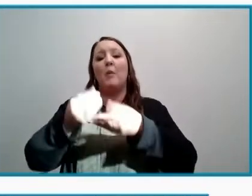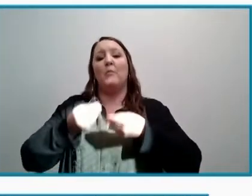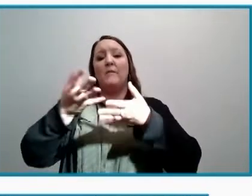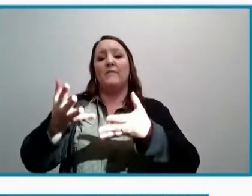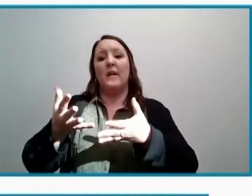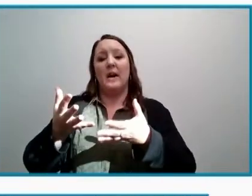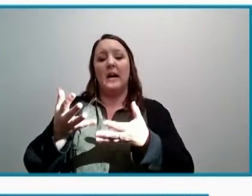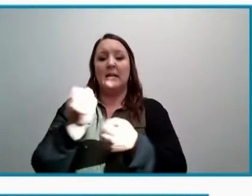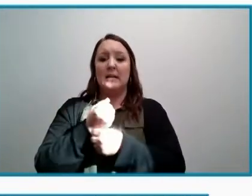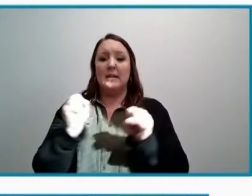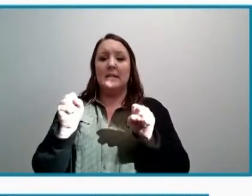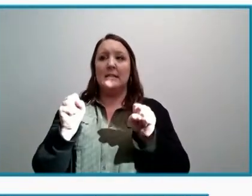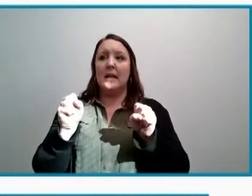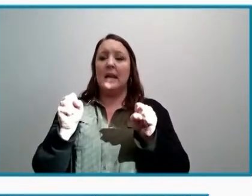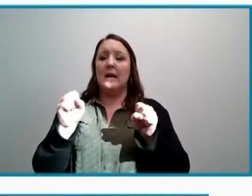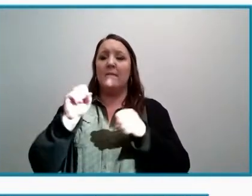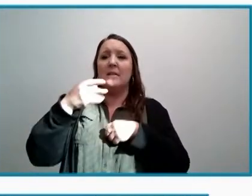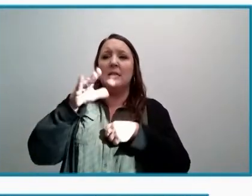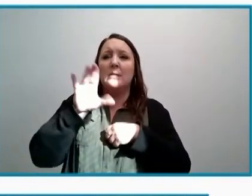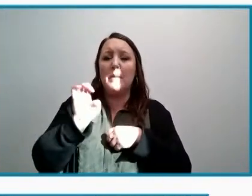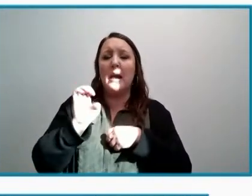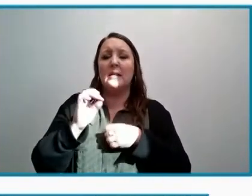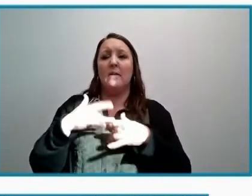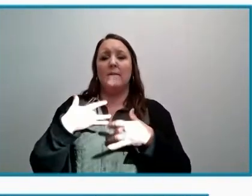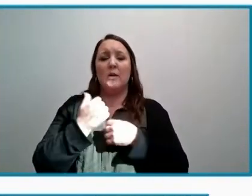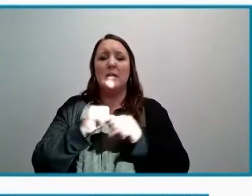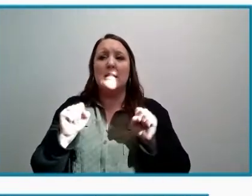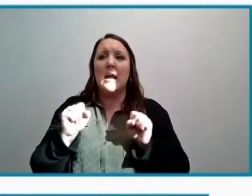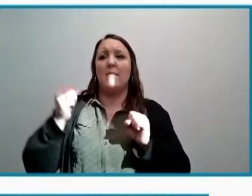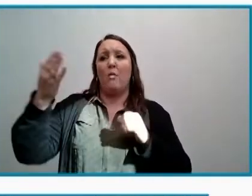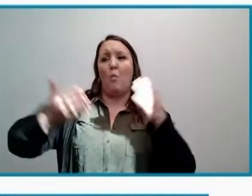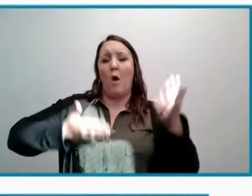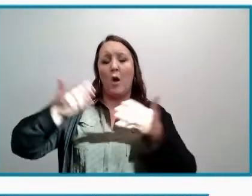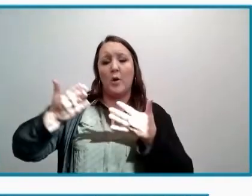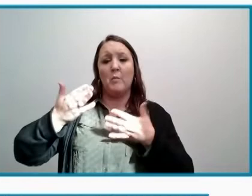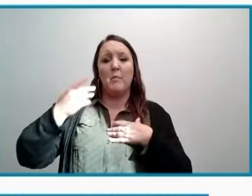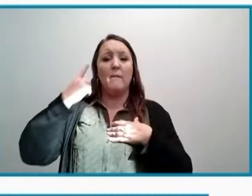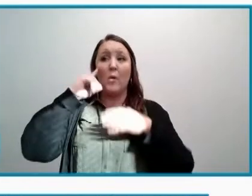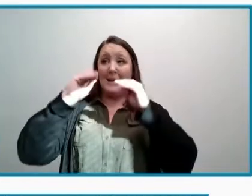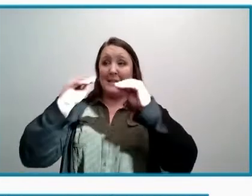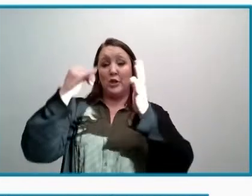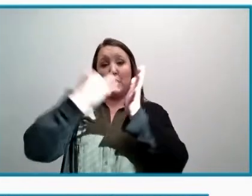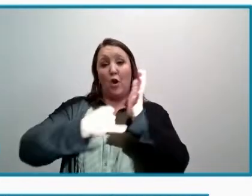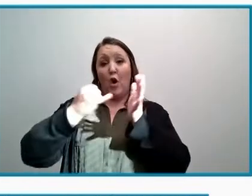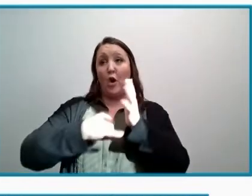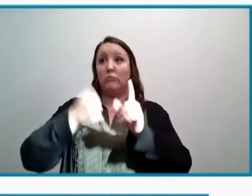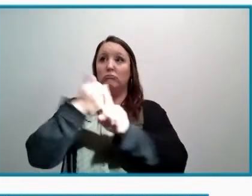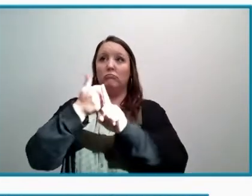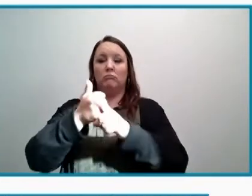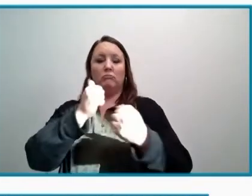feels safe and welcoming for a teaching artist who is a veteran to come in and add your voice.